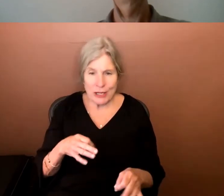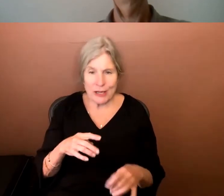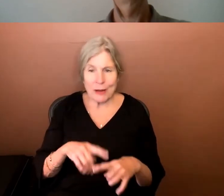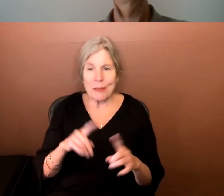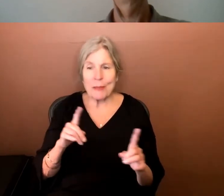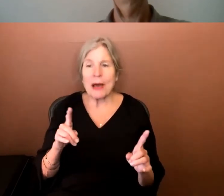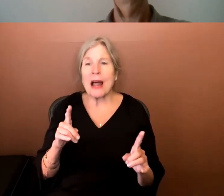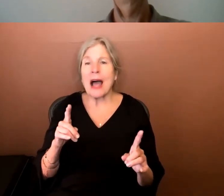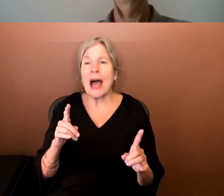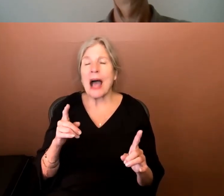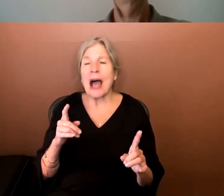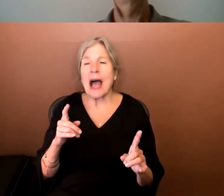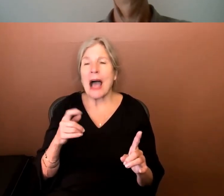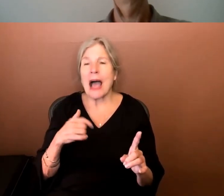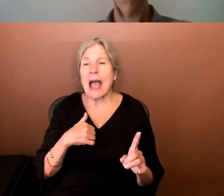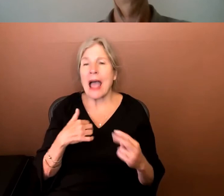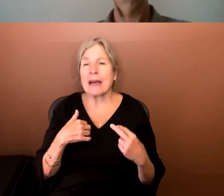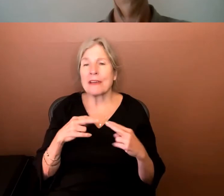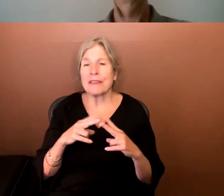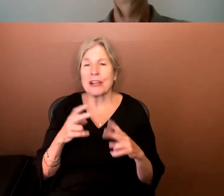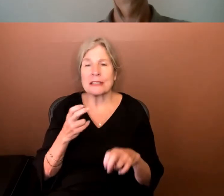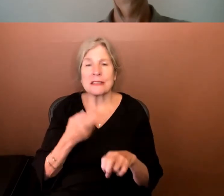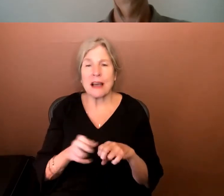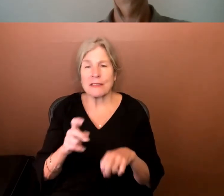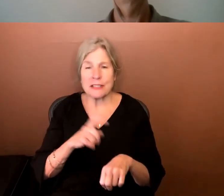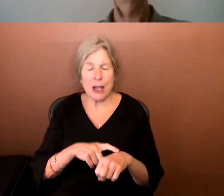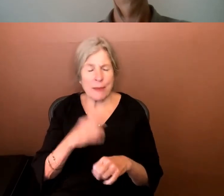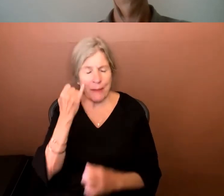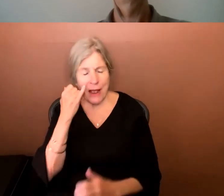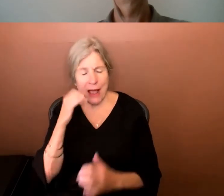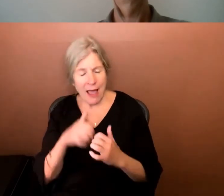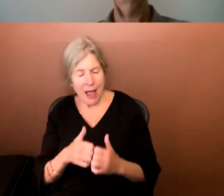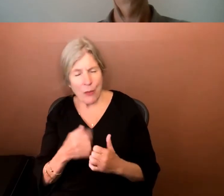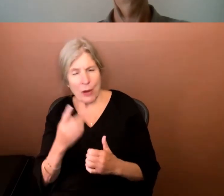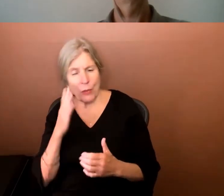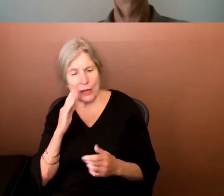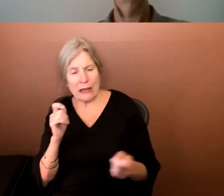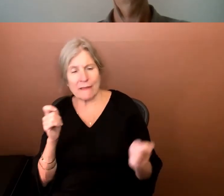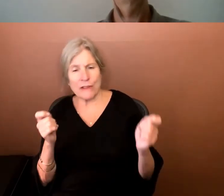I have a very difficult time imagining how one would convert a